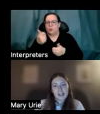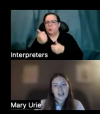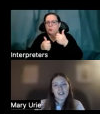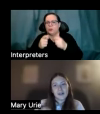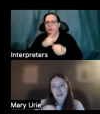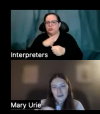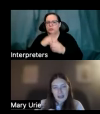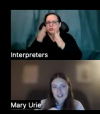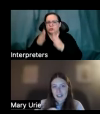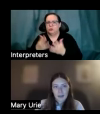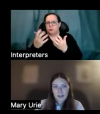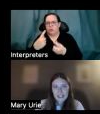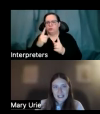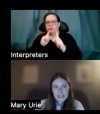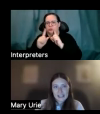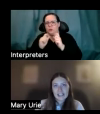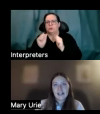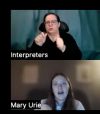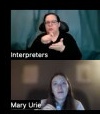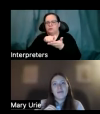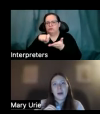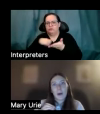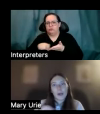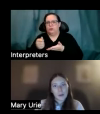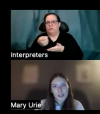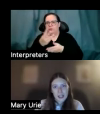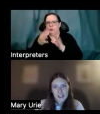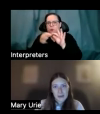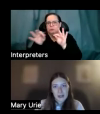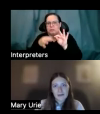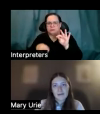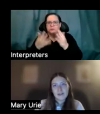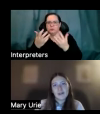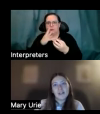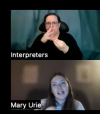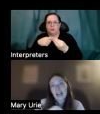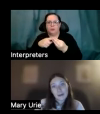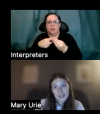talk to. And you can write just a couple sentences about what you want to talk to them about. So you could be like, I want to